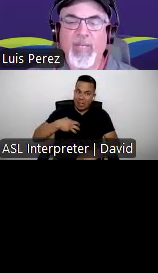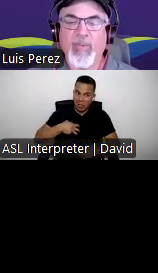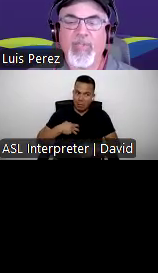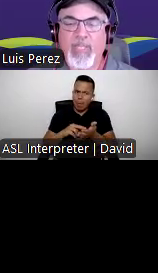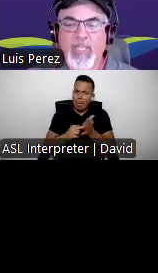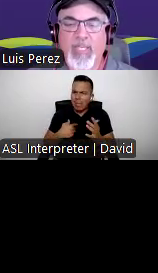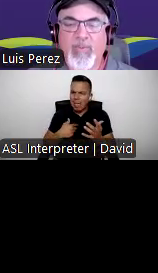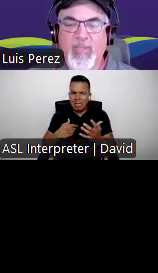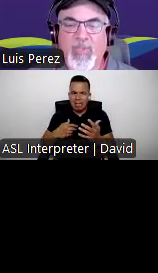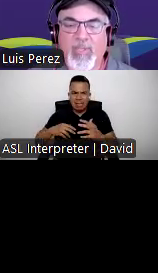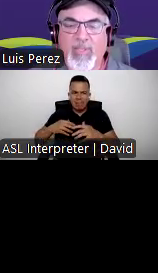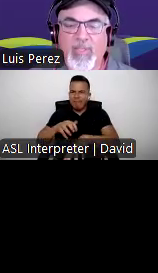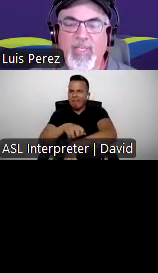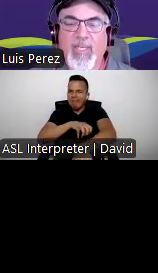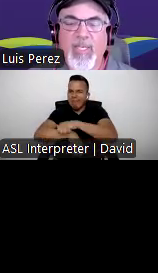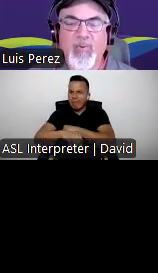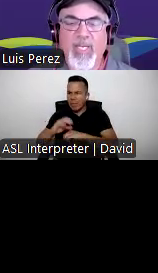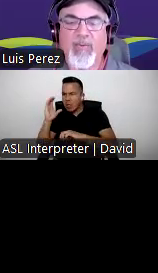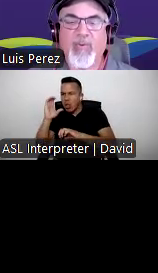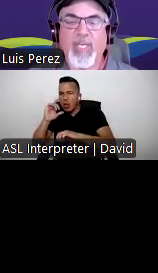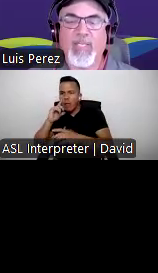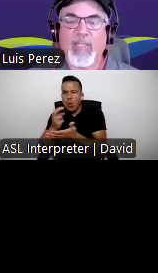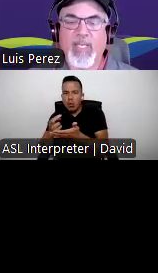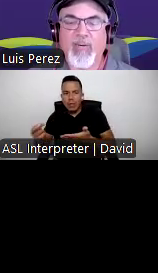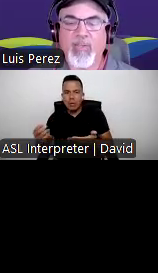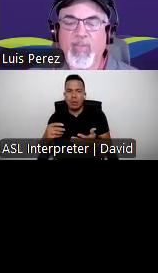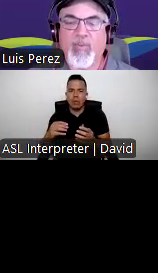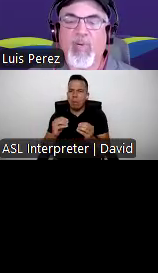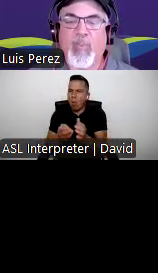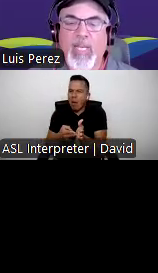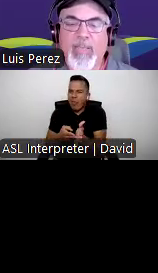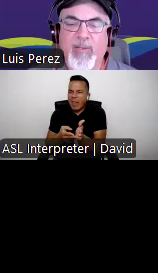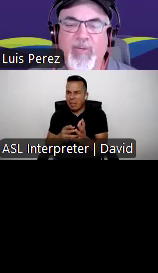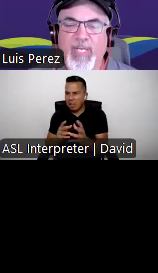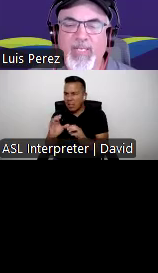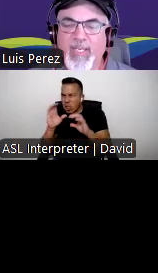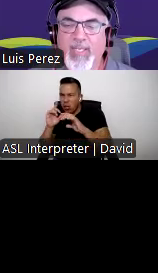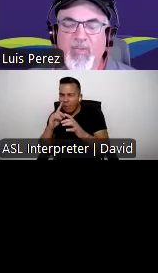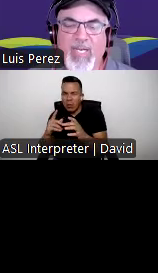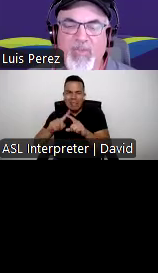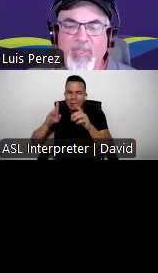able to seek resources in creative ways, and they're also able to apply their learning to novel